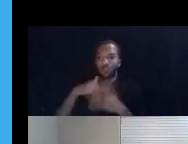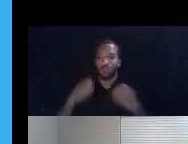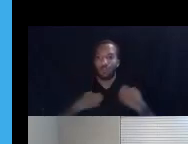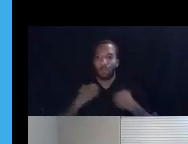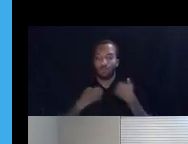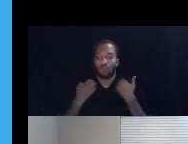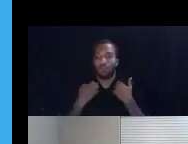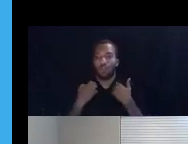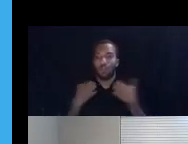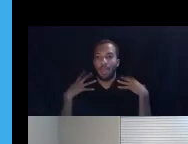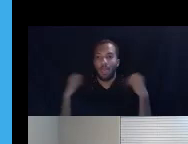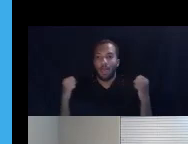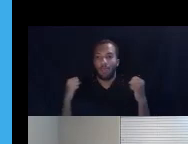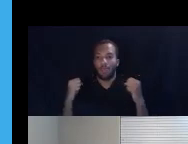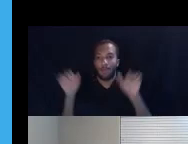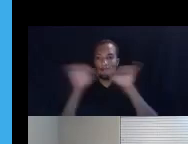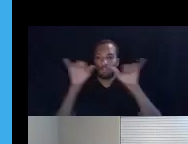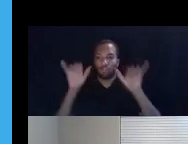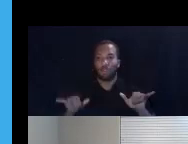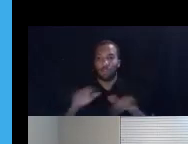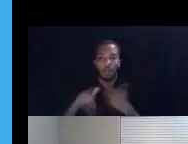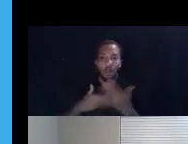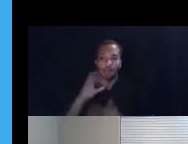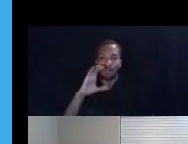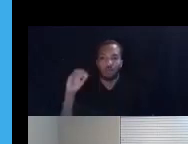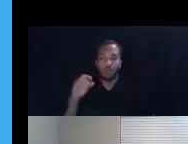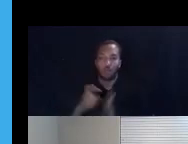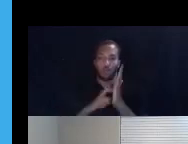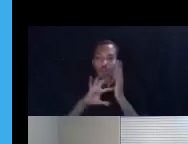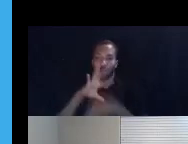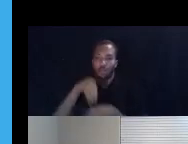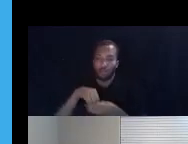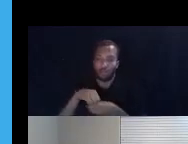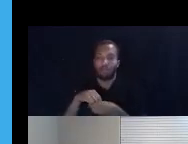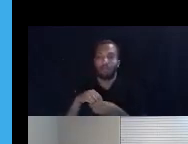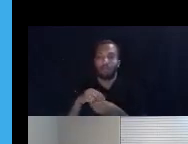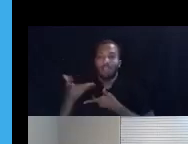that all CCOs are required to engage partners in that connection.